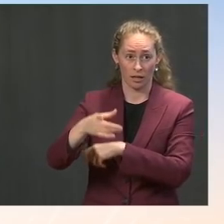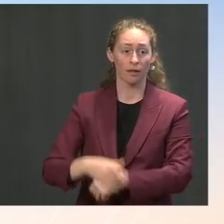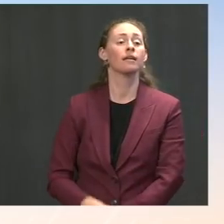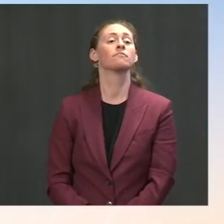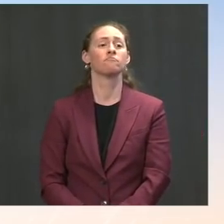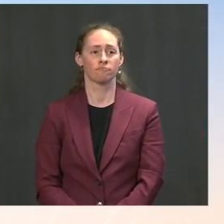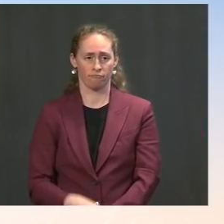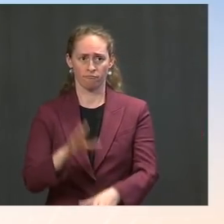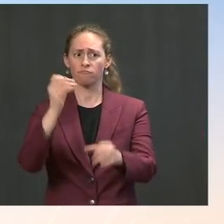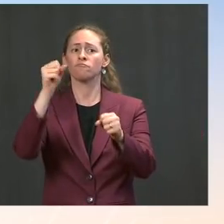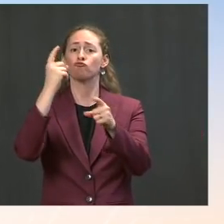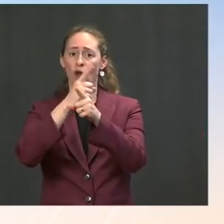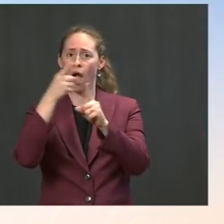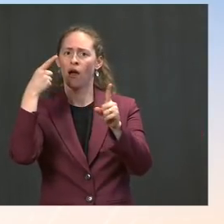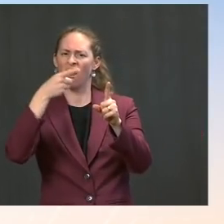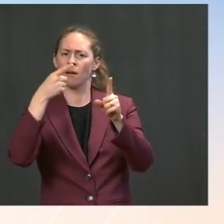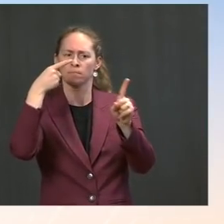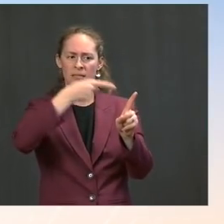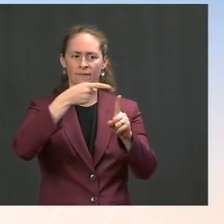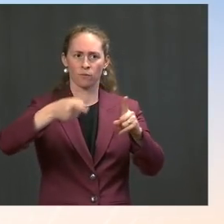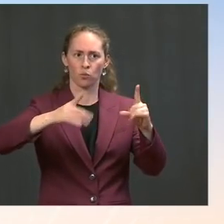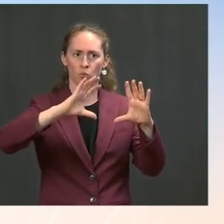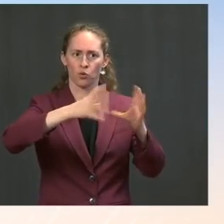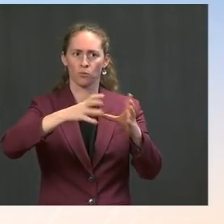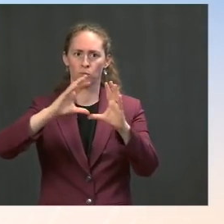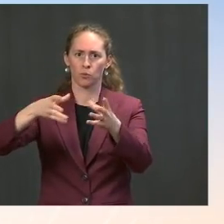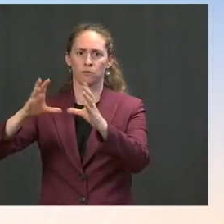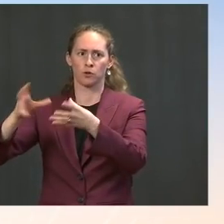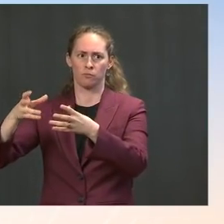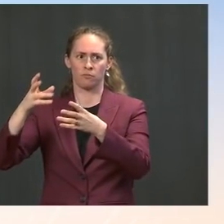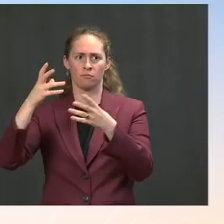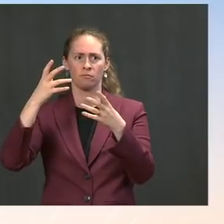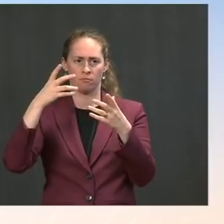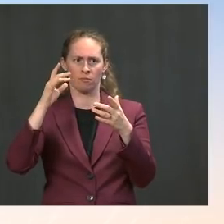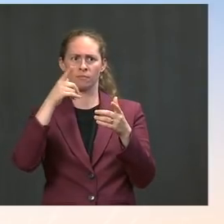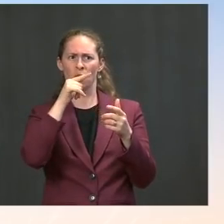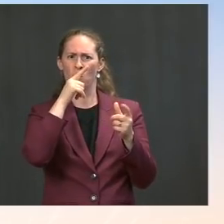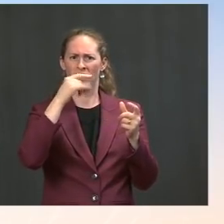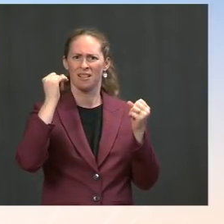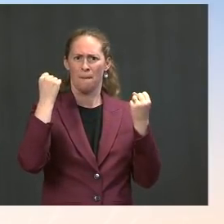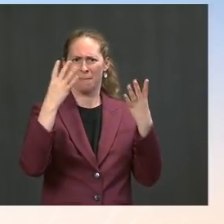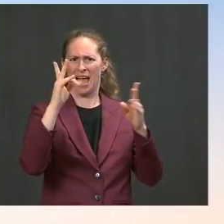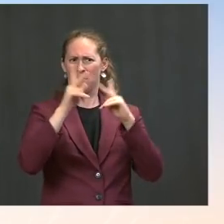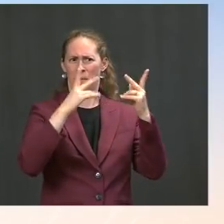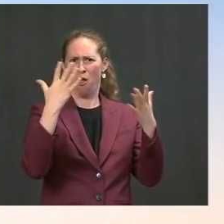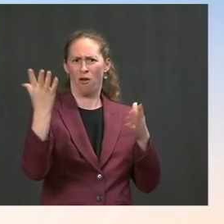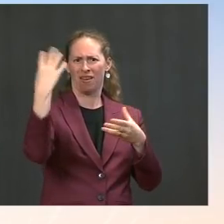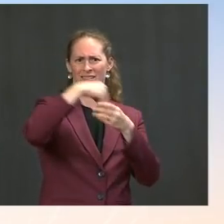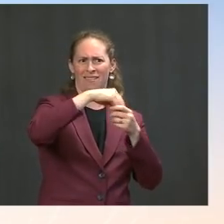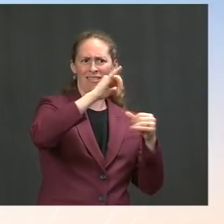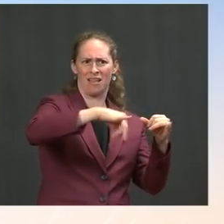which is a large swath of people who would be vulnerable or on the frontlines of exposure. The Press: My periodic question: It's now past -- Ms. Psaki: Sure.